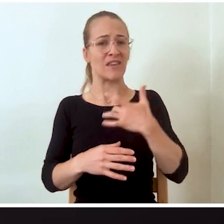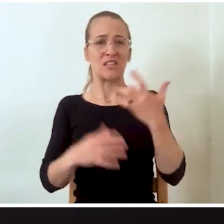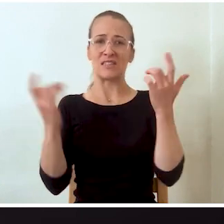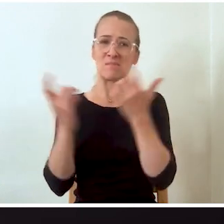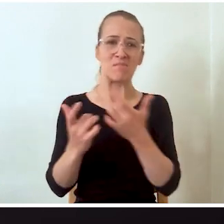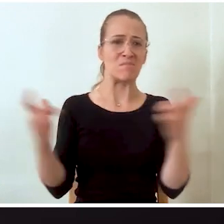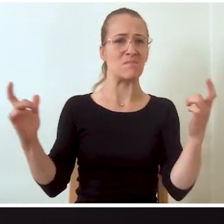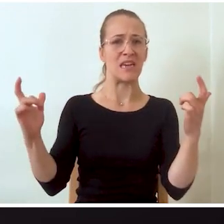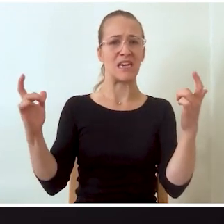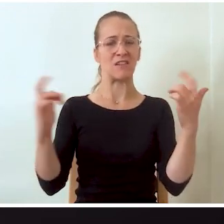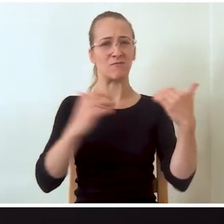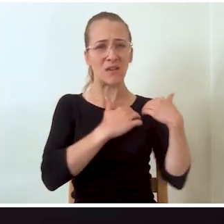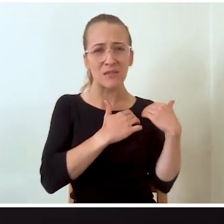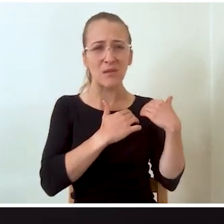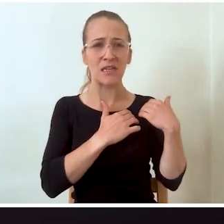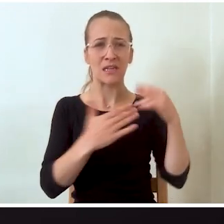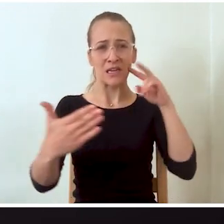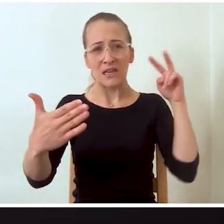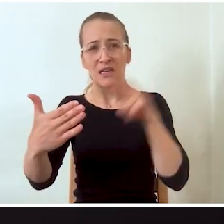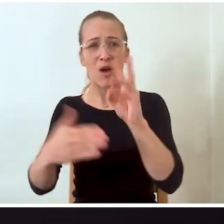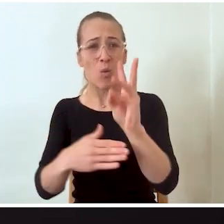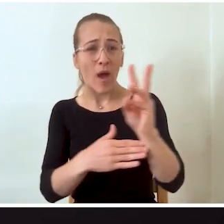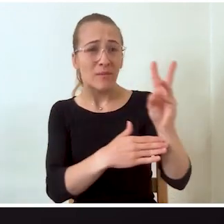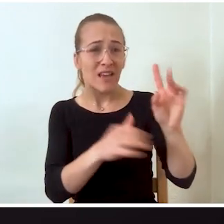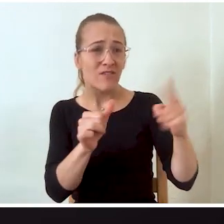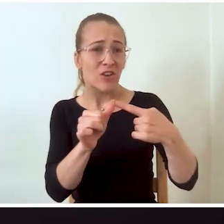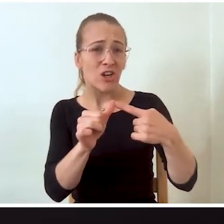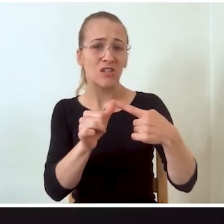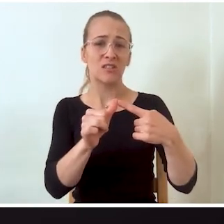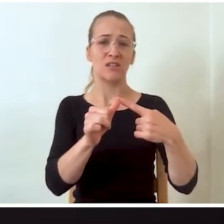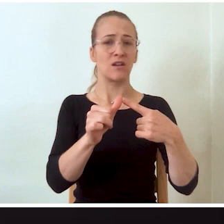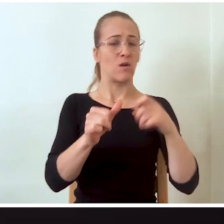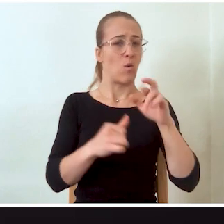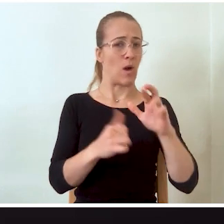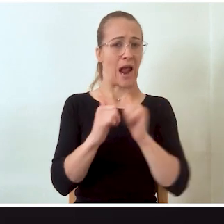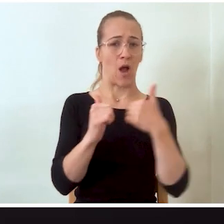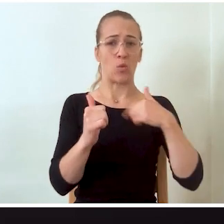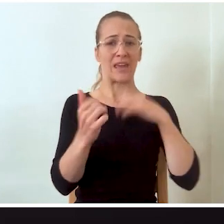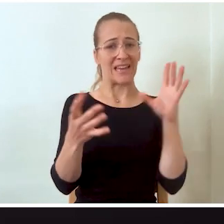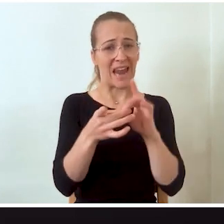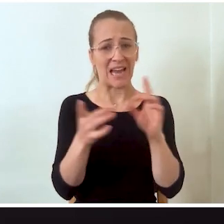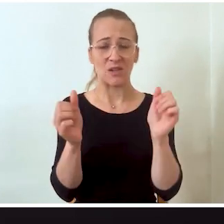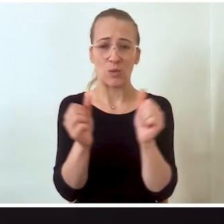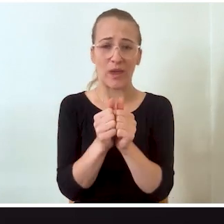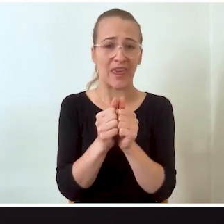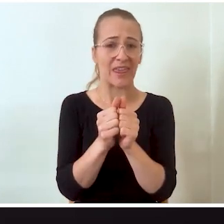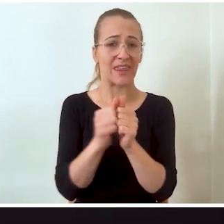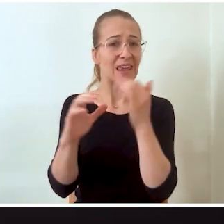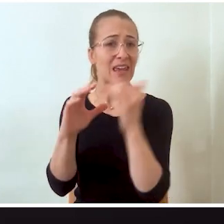Are we looking at the website first? Are we looking at how we're connecting with email and documents?